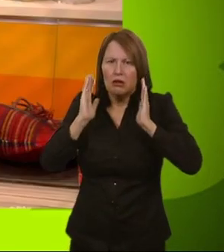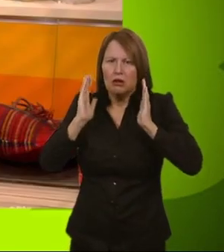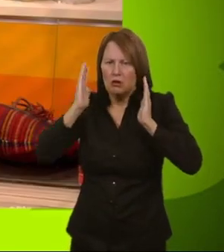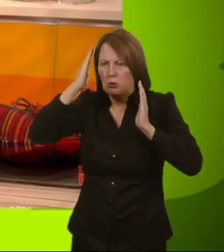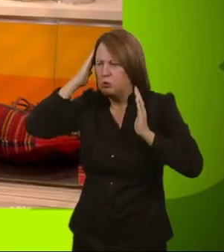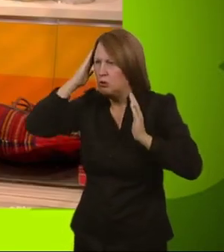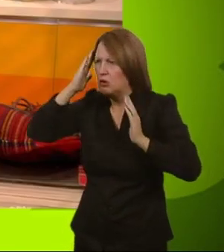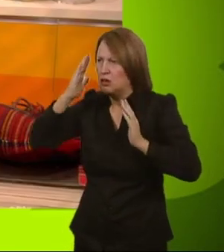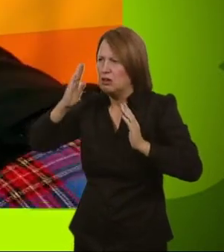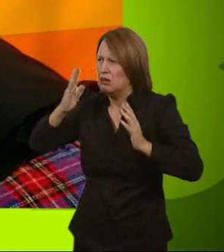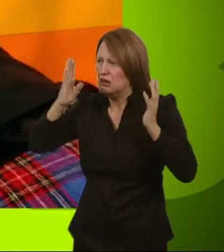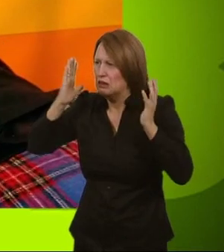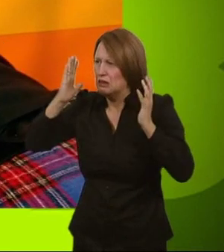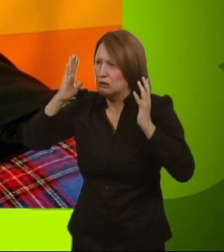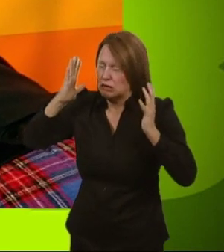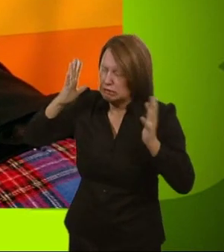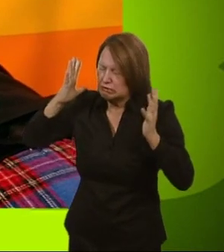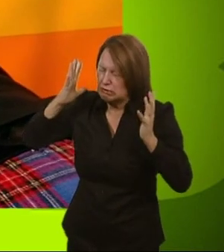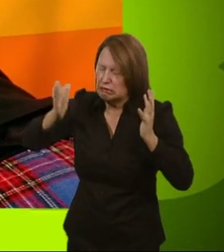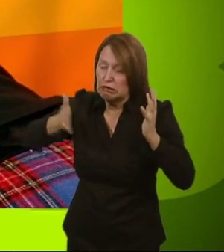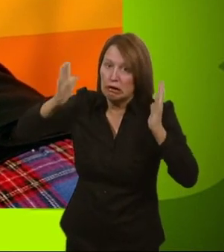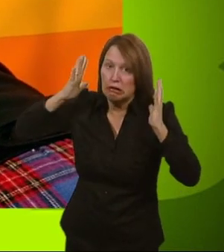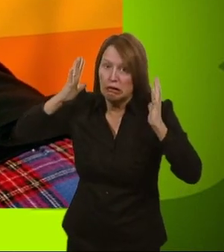oh